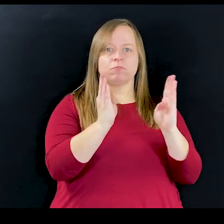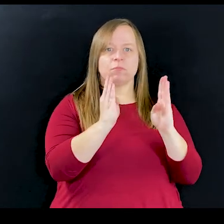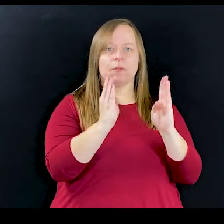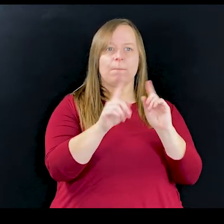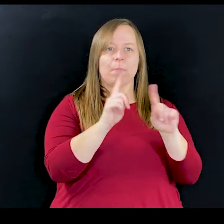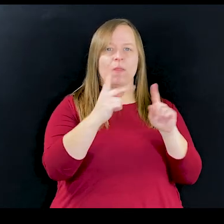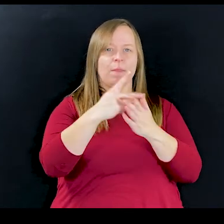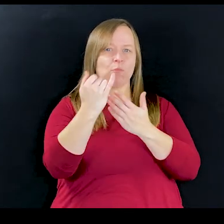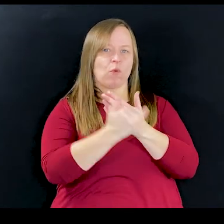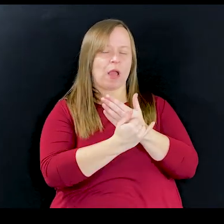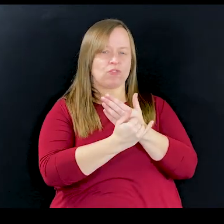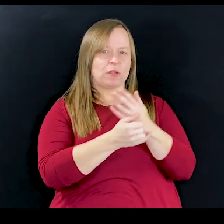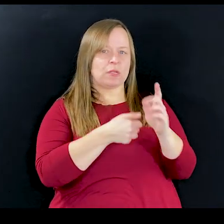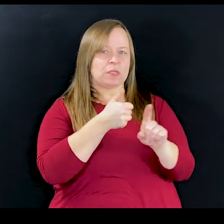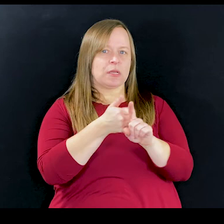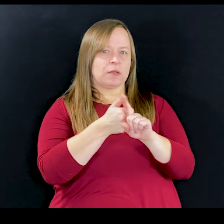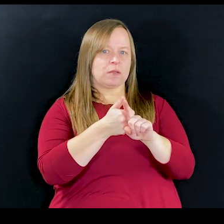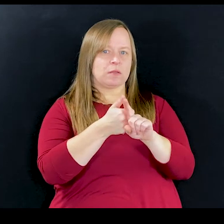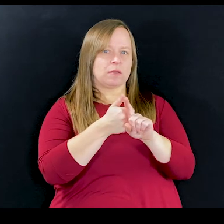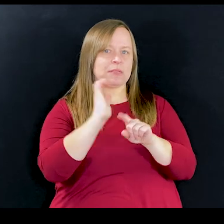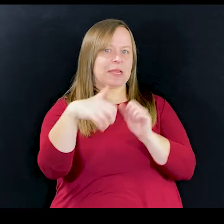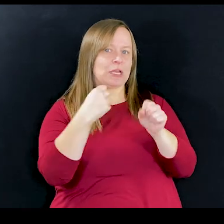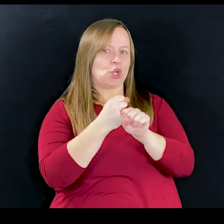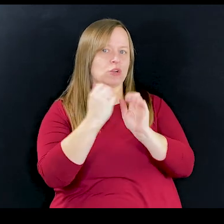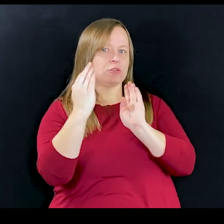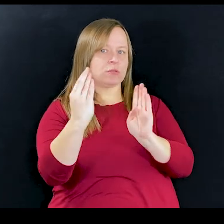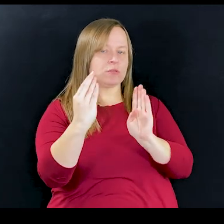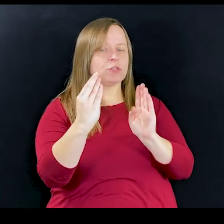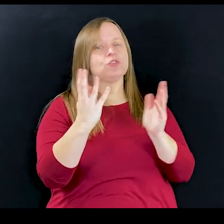But the project timeline is 10 years.